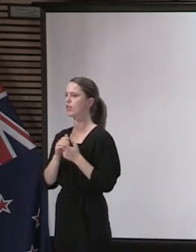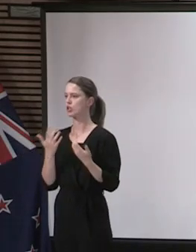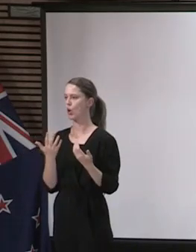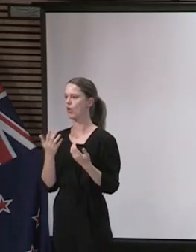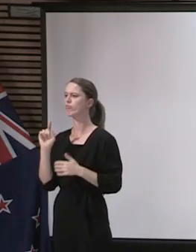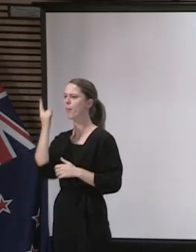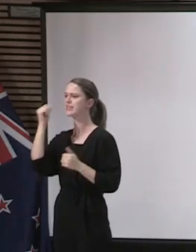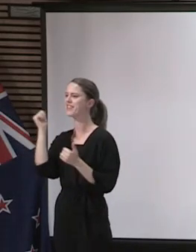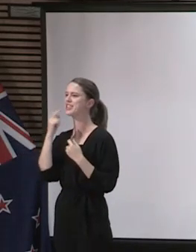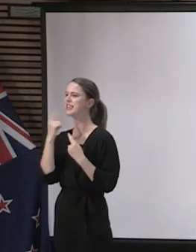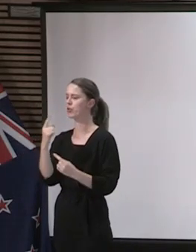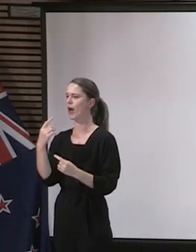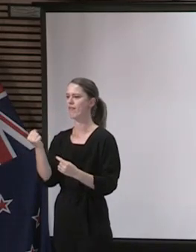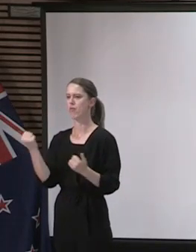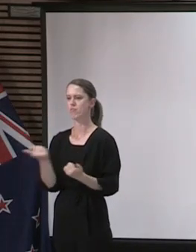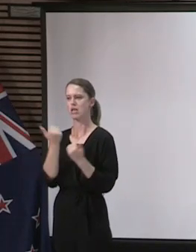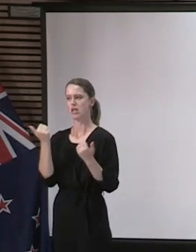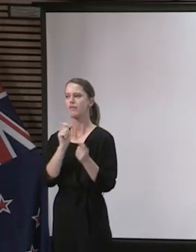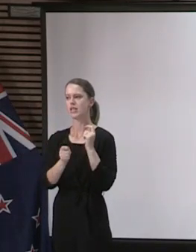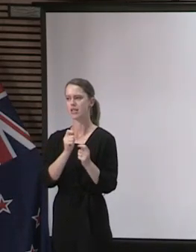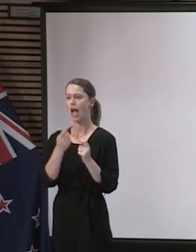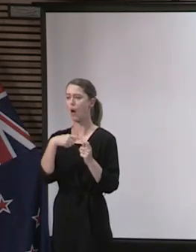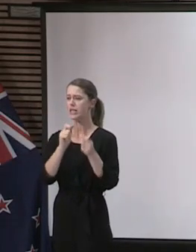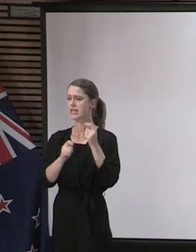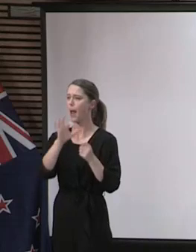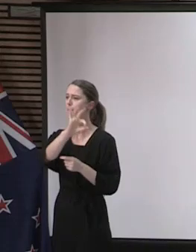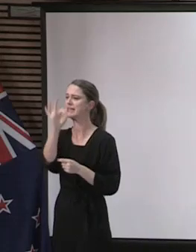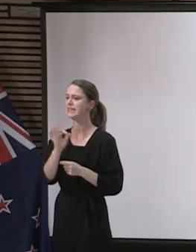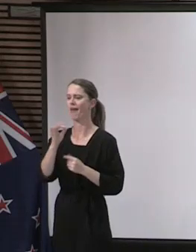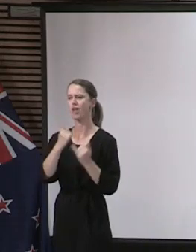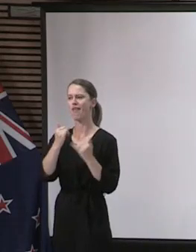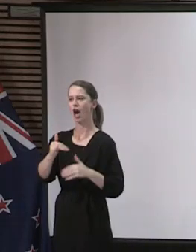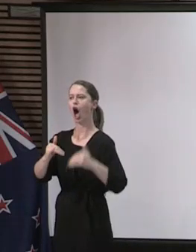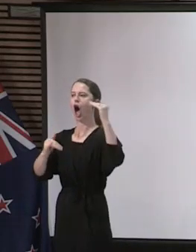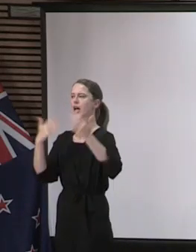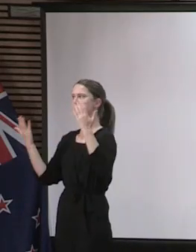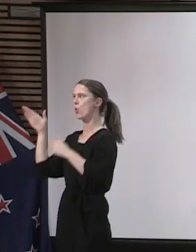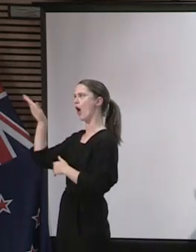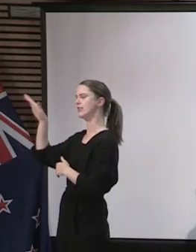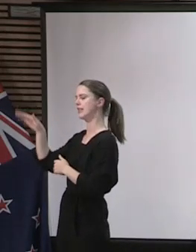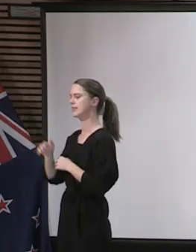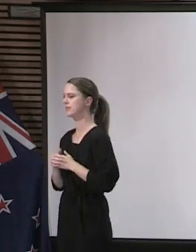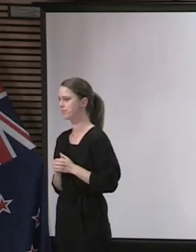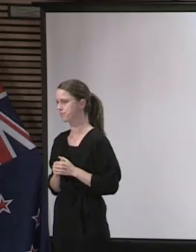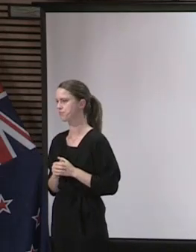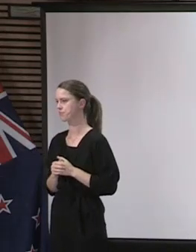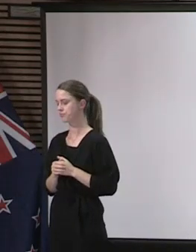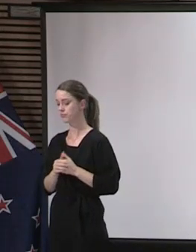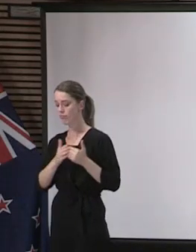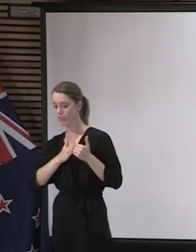kits. This has supported our high testing rates that the Prime Minister referred to and these are now amongst the